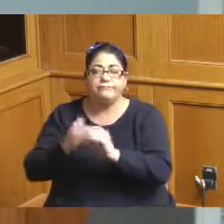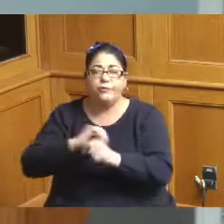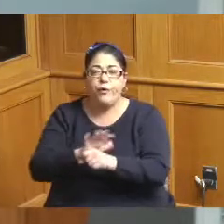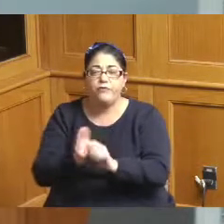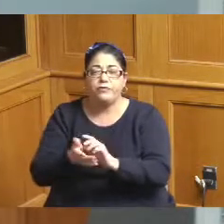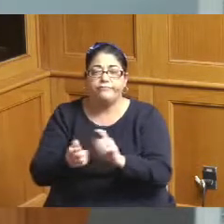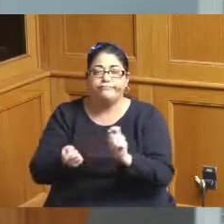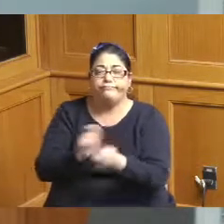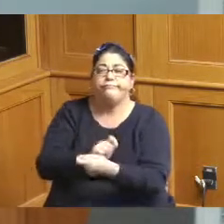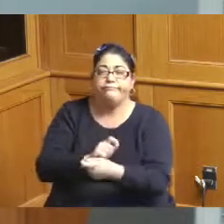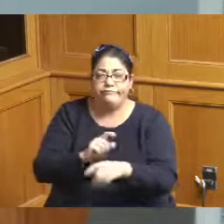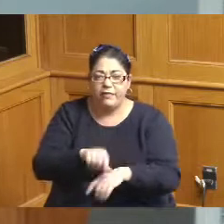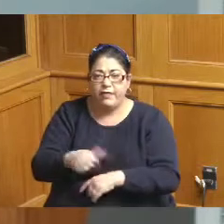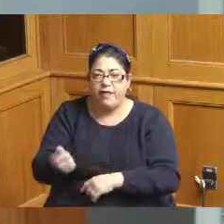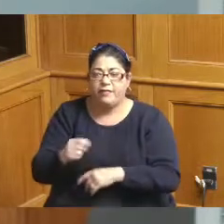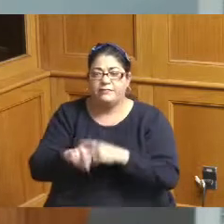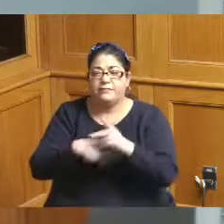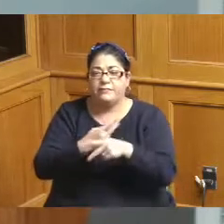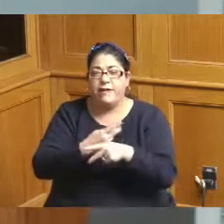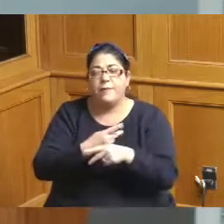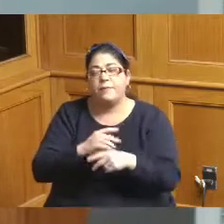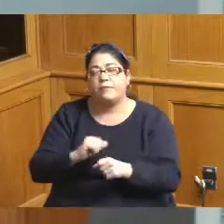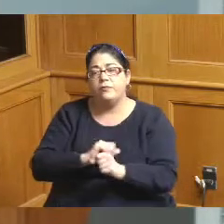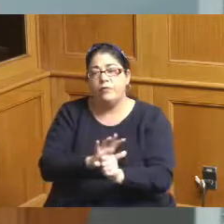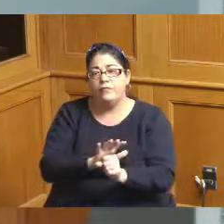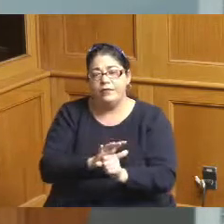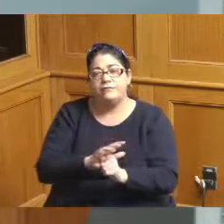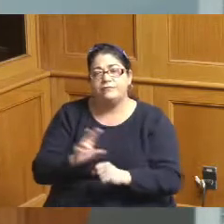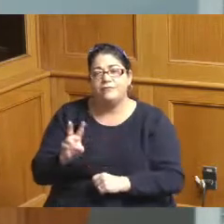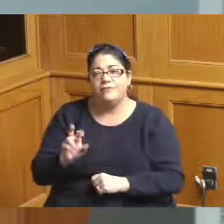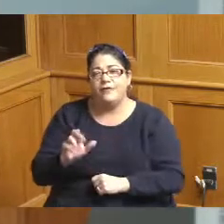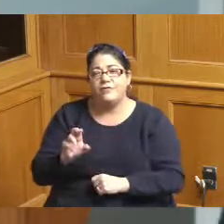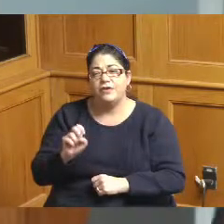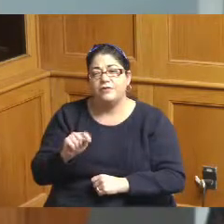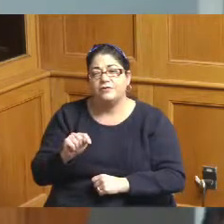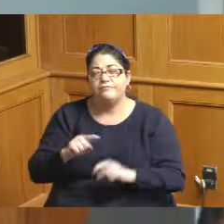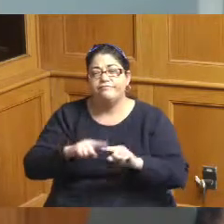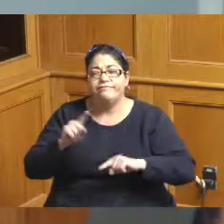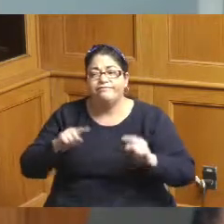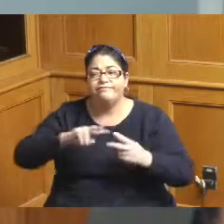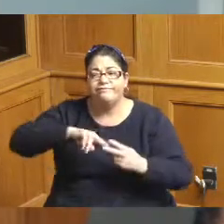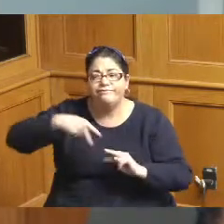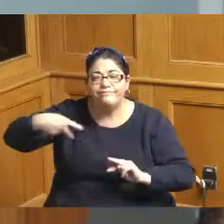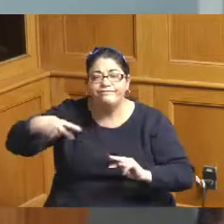to doctors and others that are studying the variant it seems that it's not causing severe